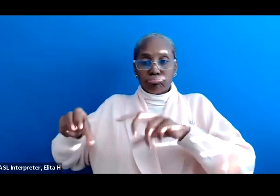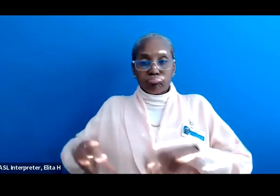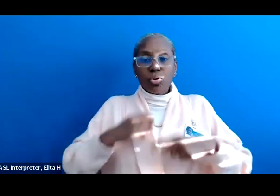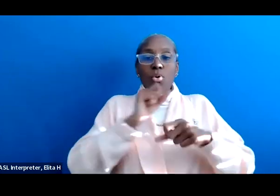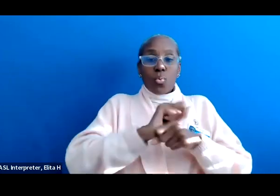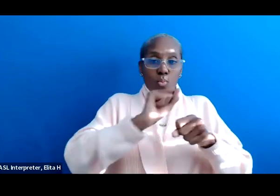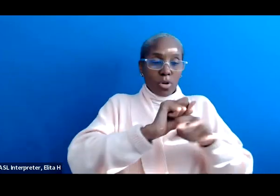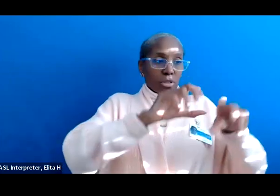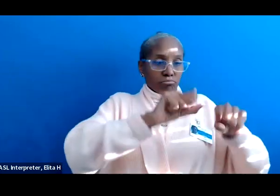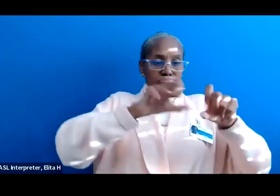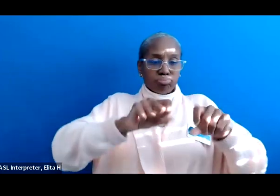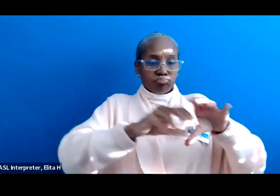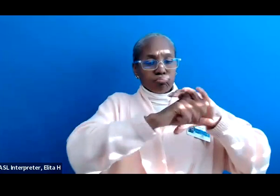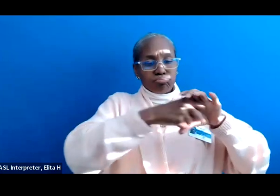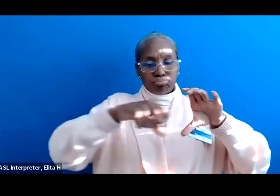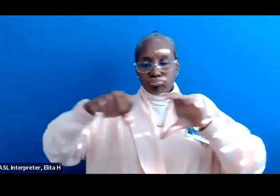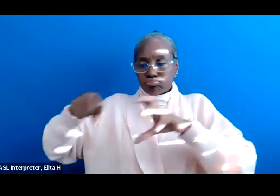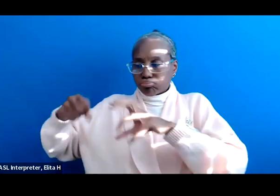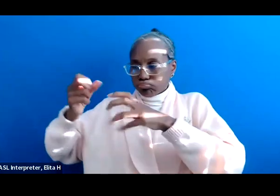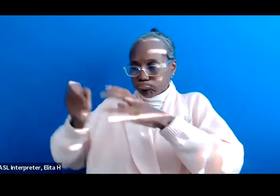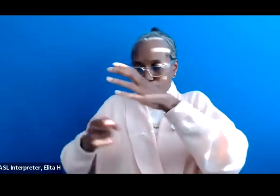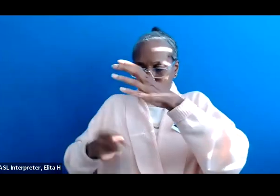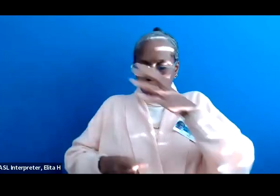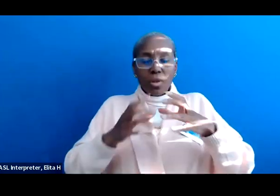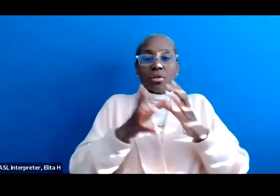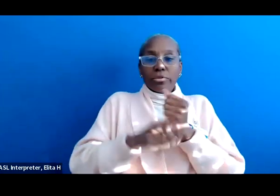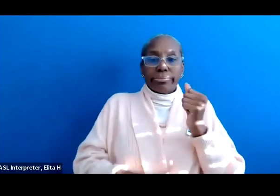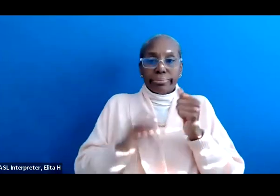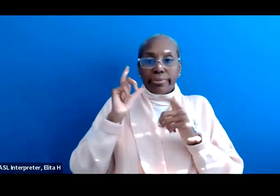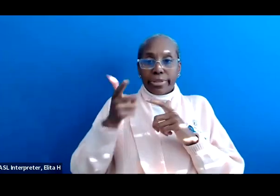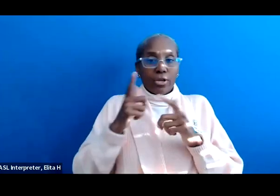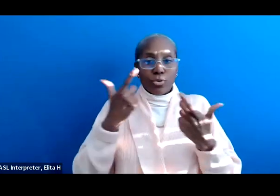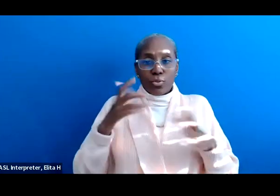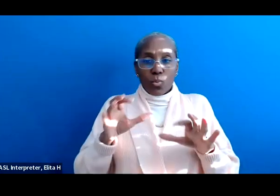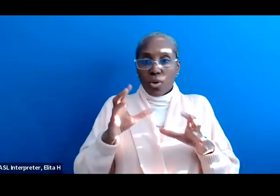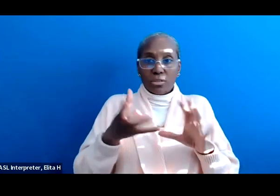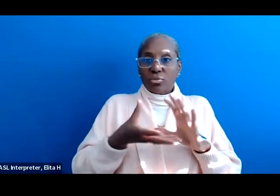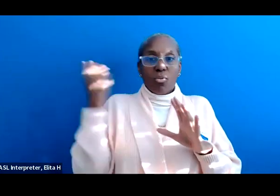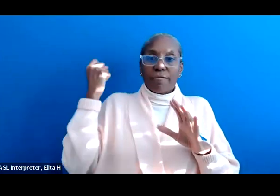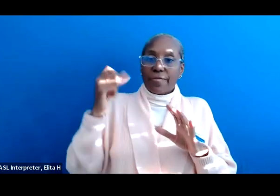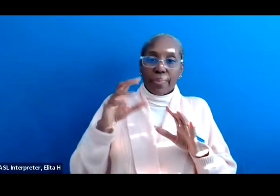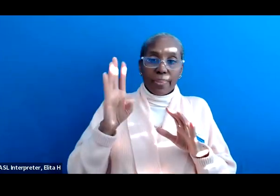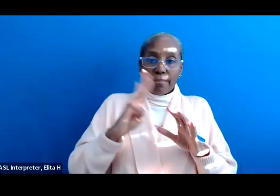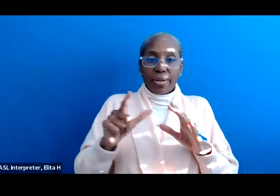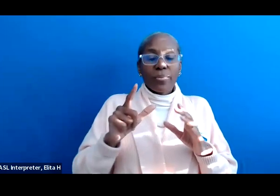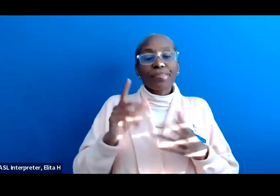You don't want to have to have that removed later on. Some people will opt for colostomy.